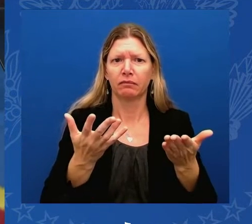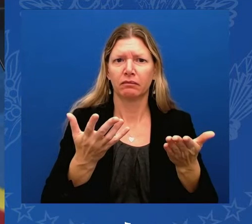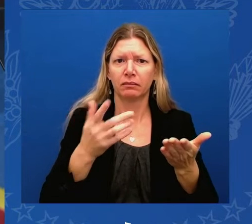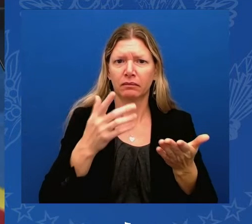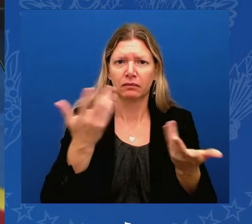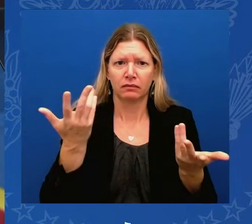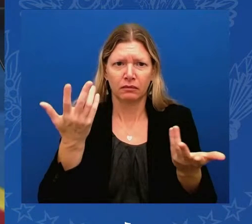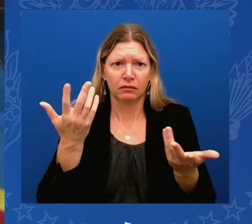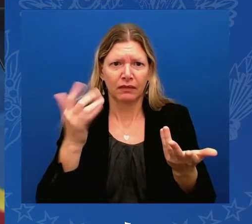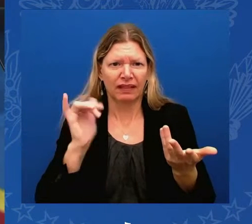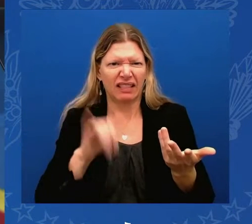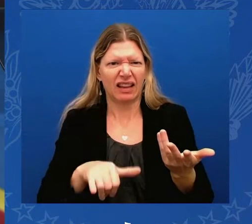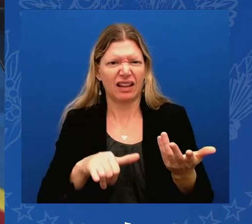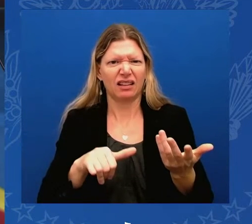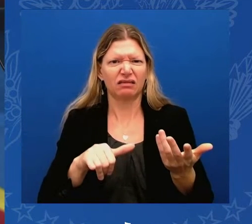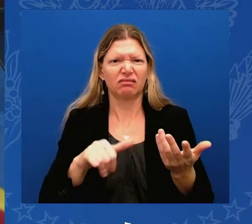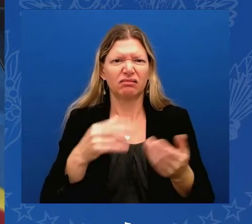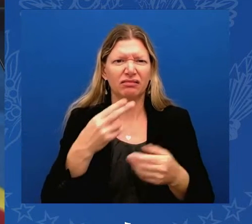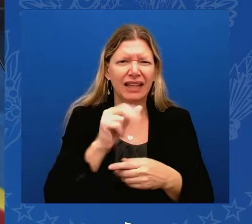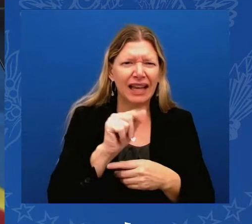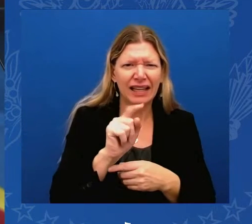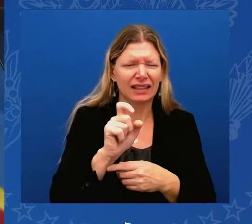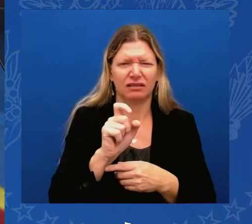whether physical, economic, or psychological.